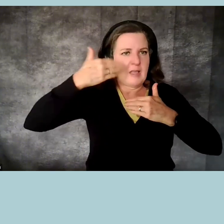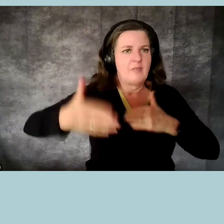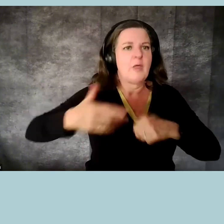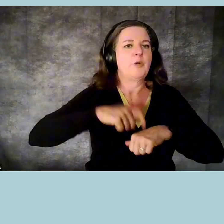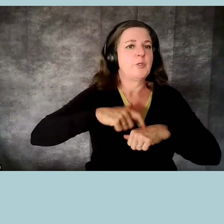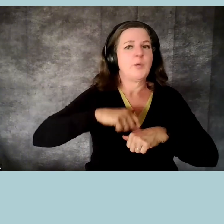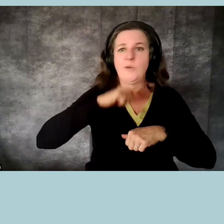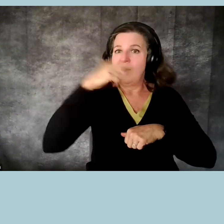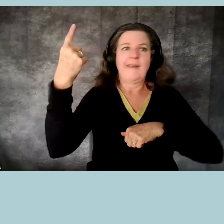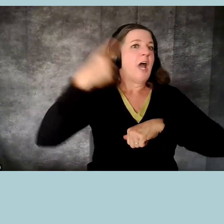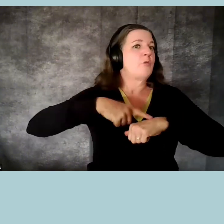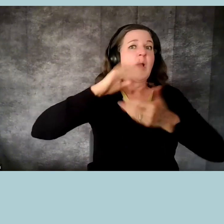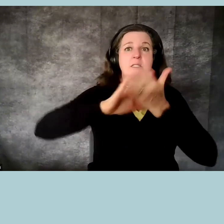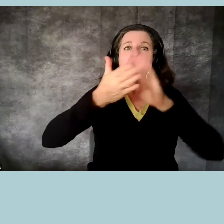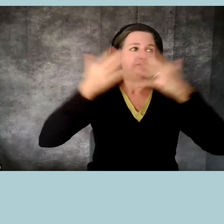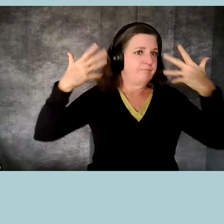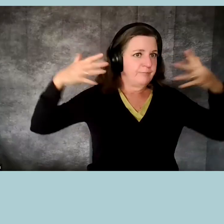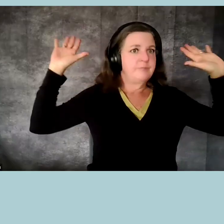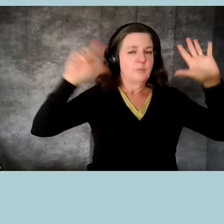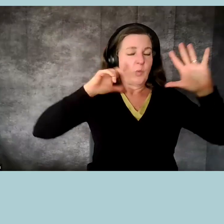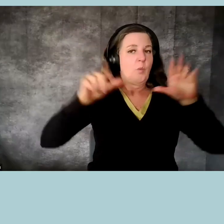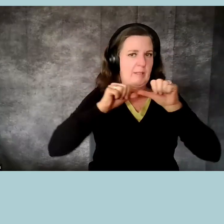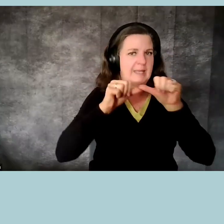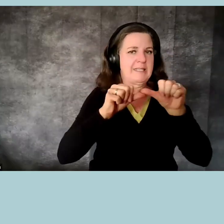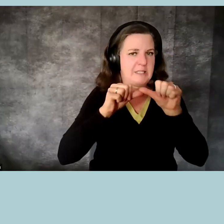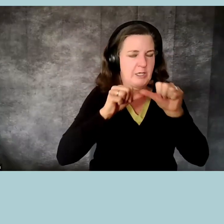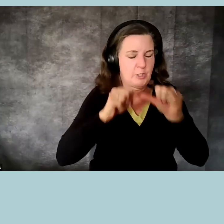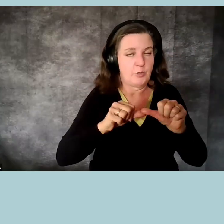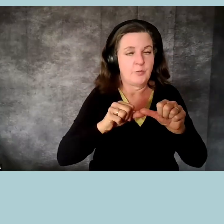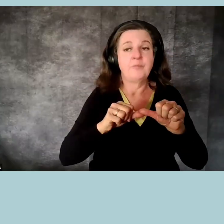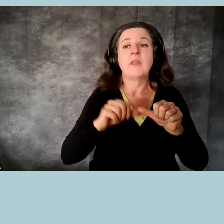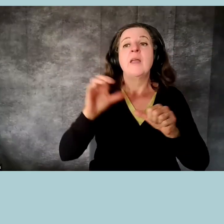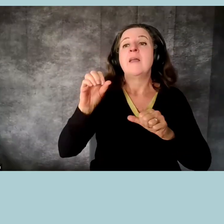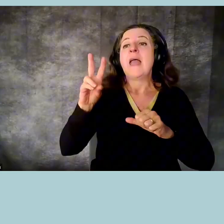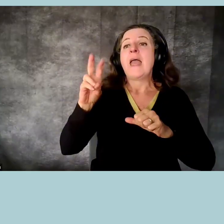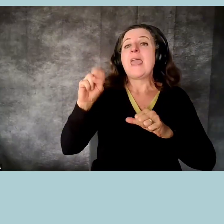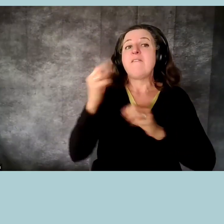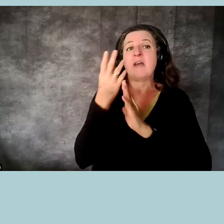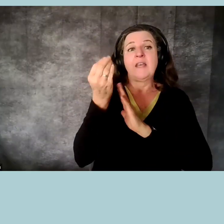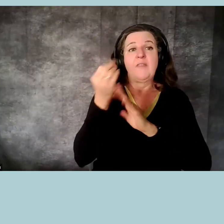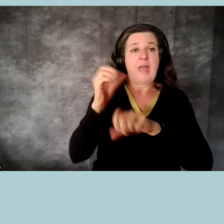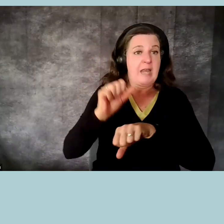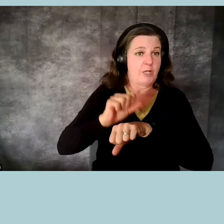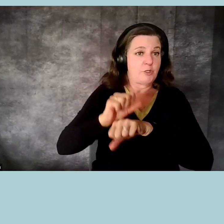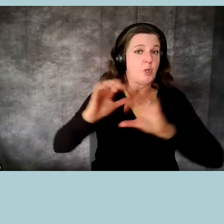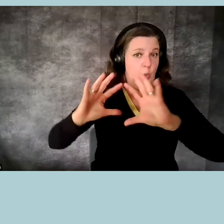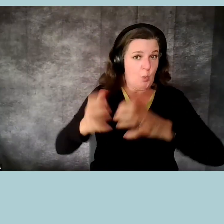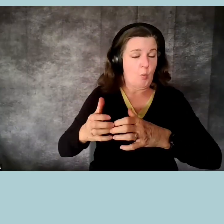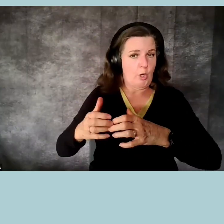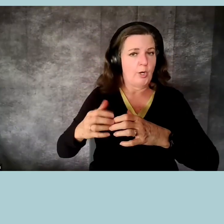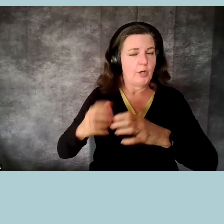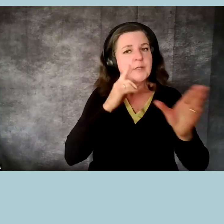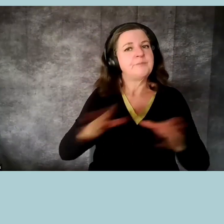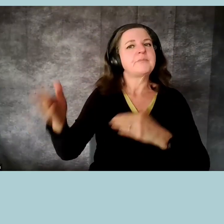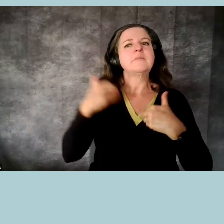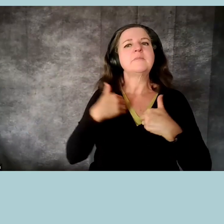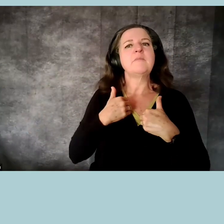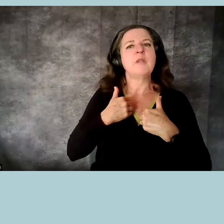And even our external working group, we plan to have them do a mid-course review halfway through. So they're